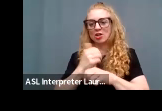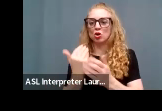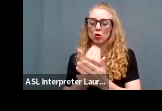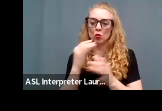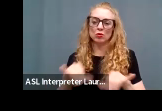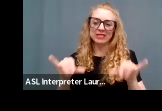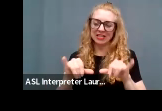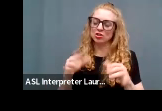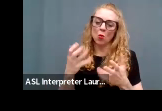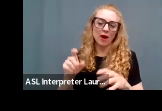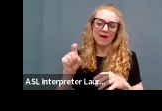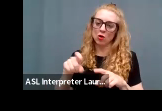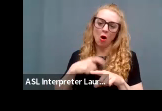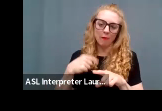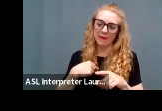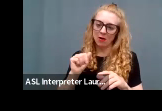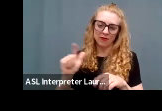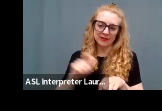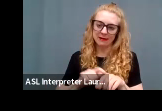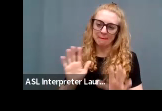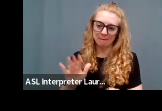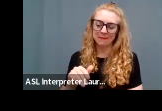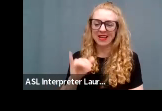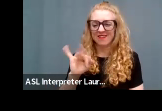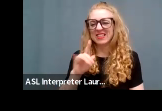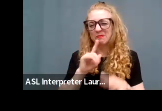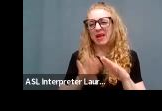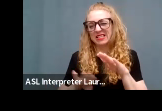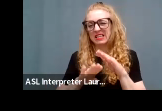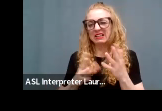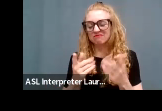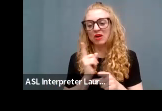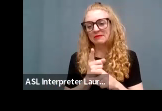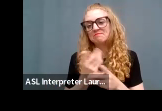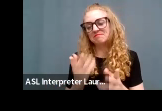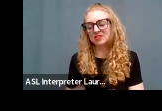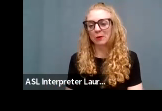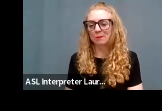like me all the time to do stuff like that when it's pretty based right so a good example here